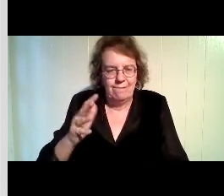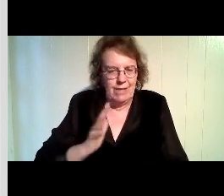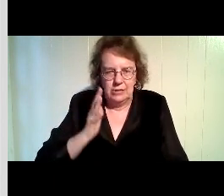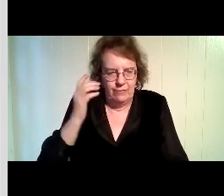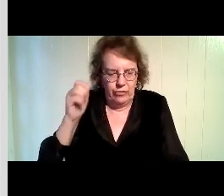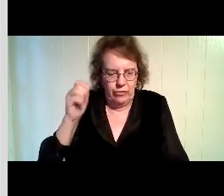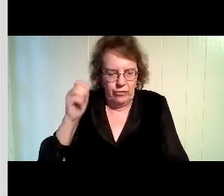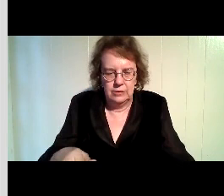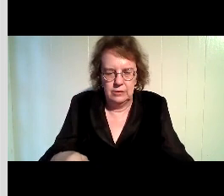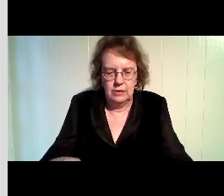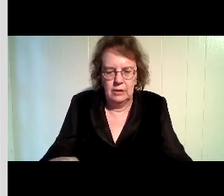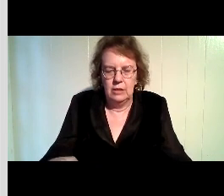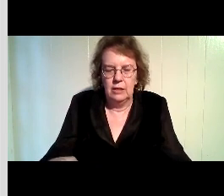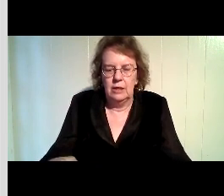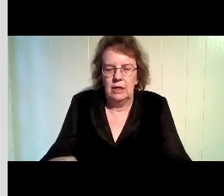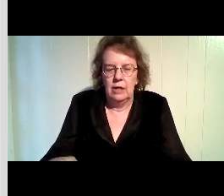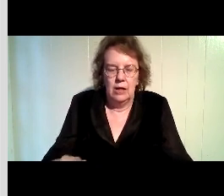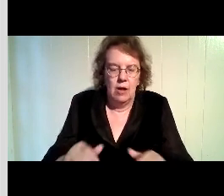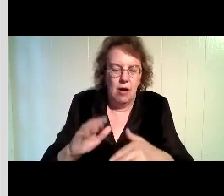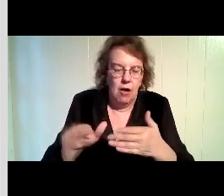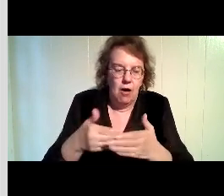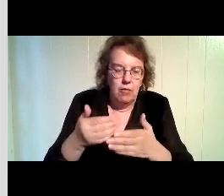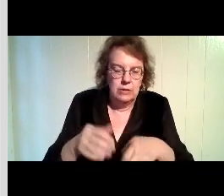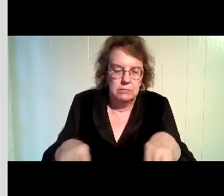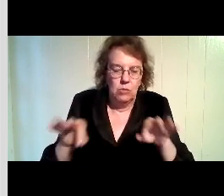All that matters is that you format it in this specific way.